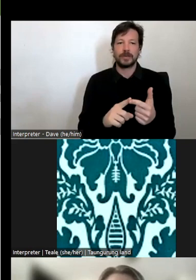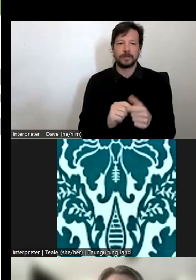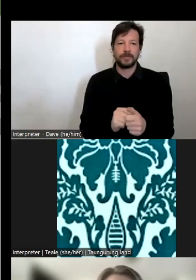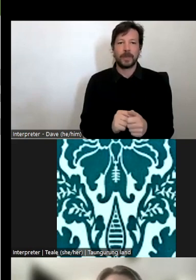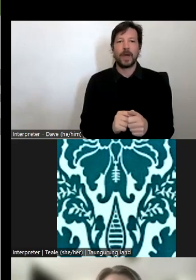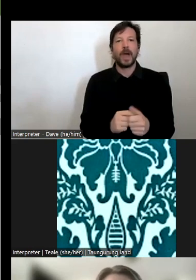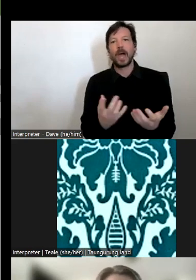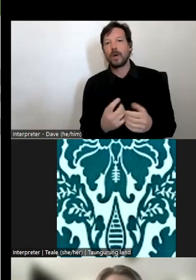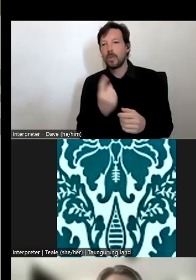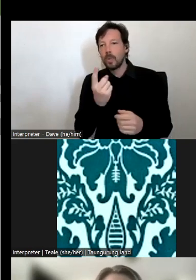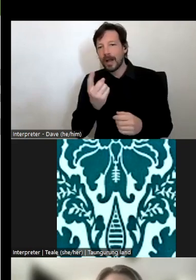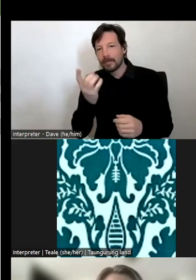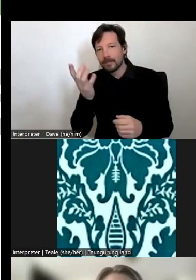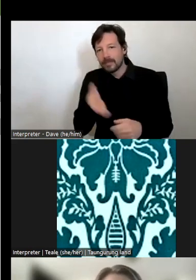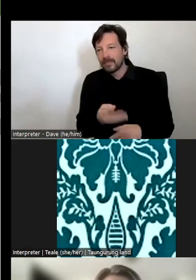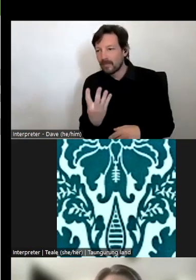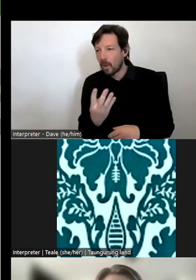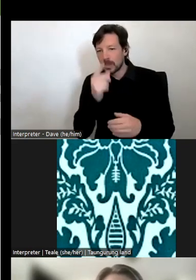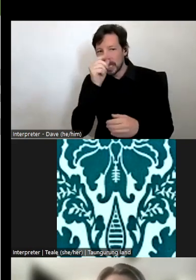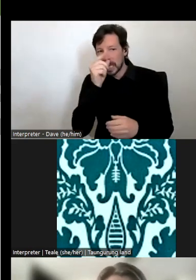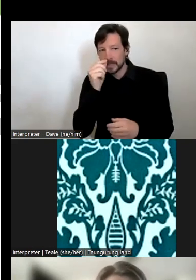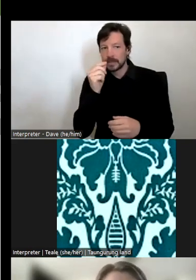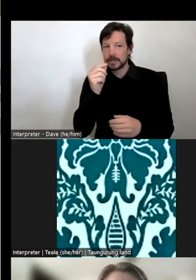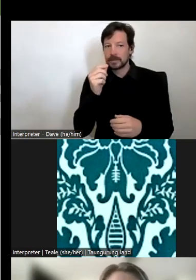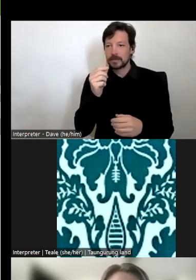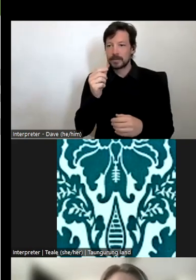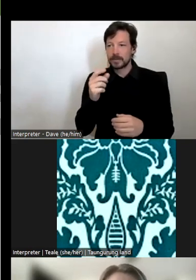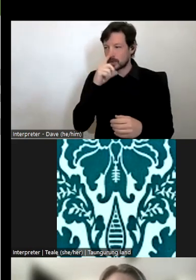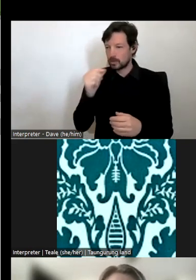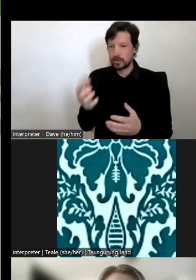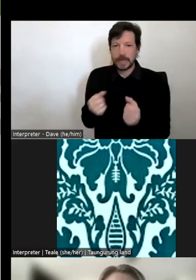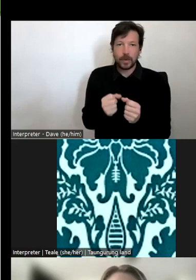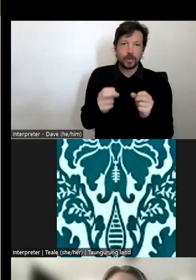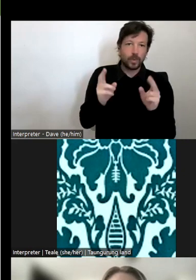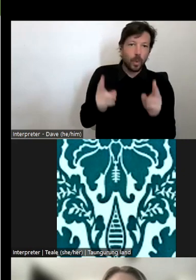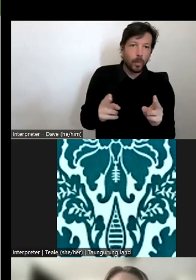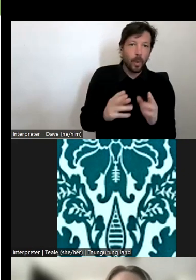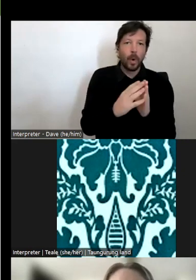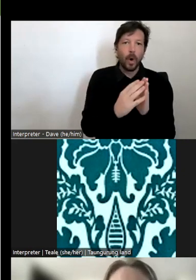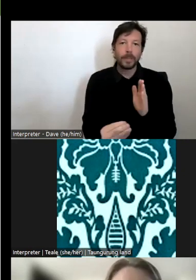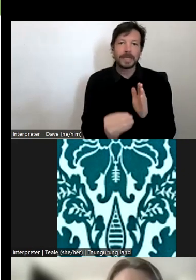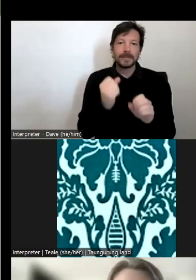that a child will inherit both normal copies, and then there's two in four chance